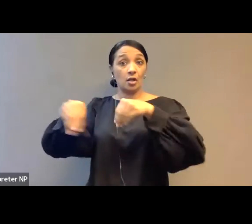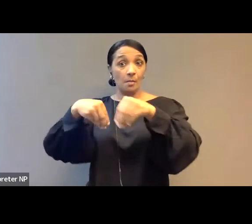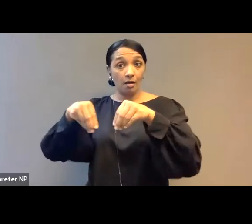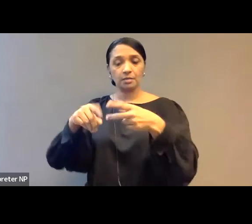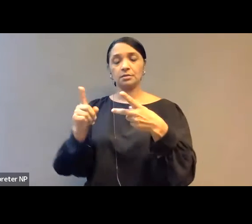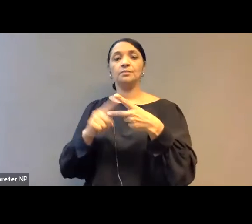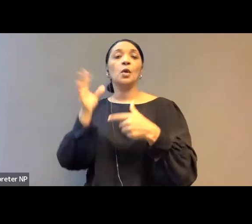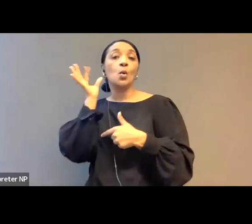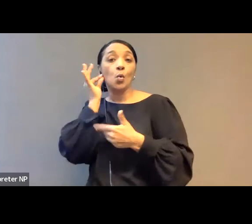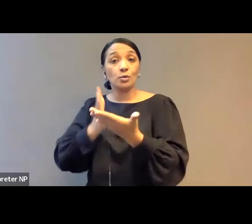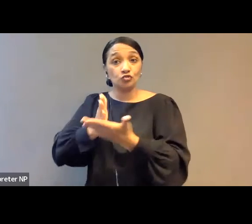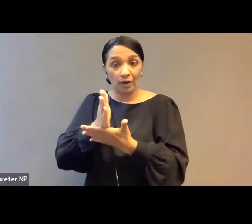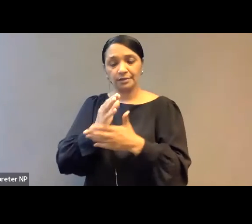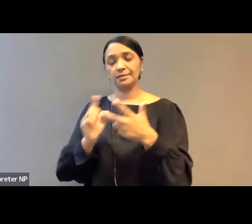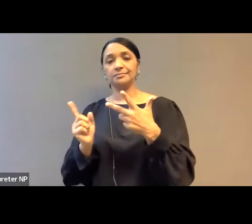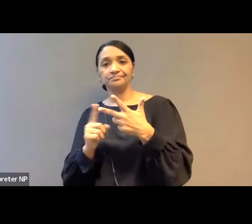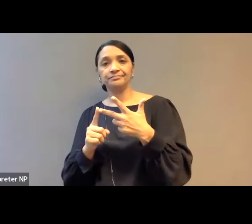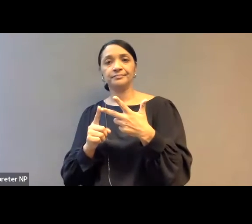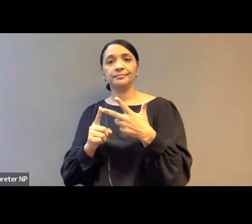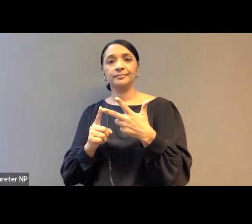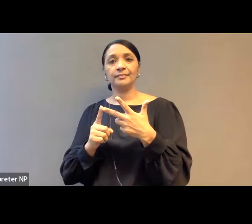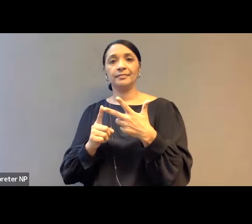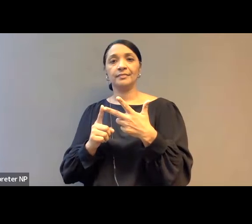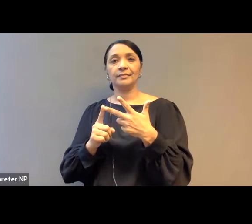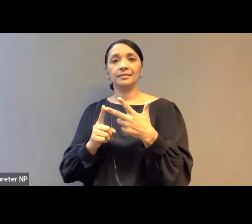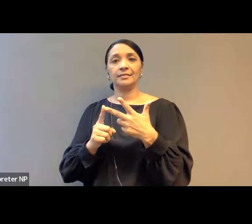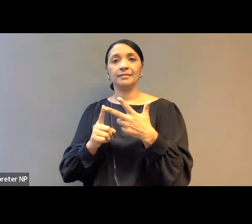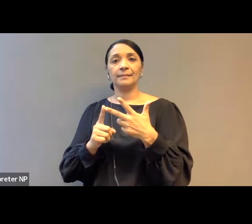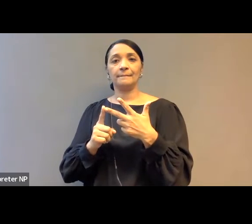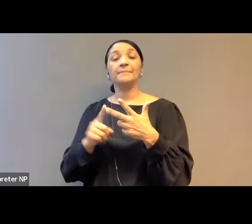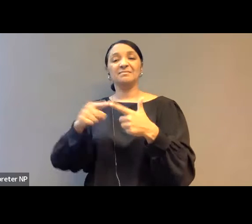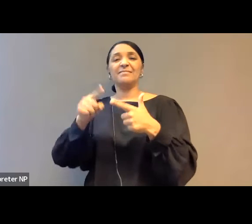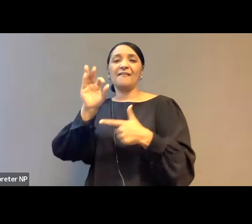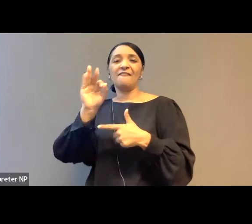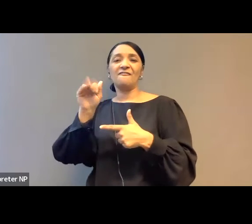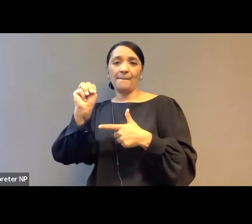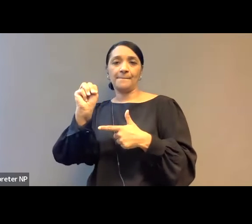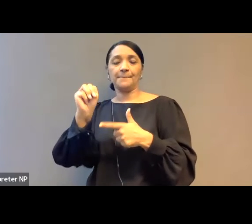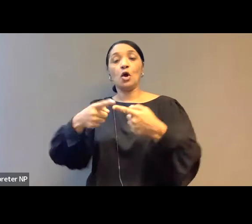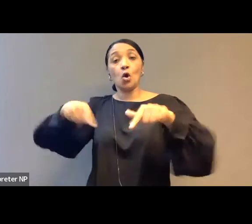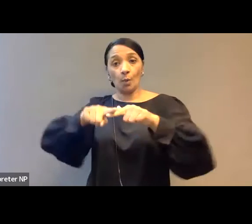the Women's Rights Committee (also called the Fem Committee) and the Petitions Committee.